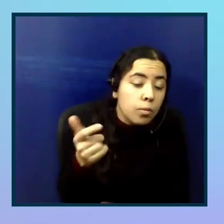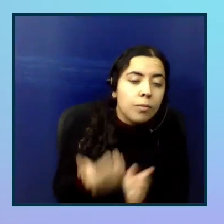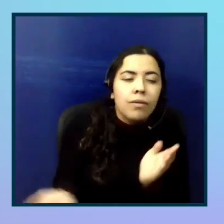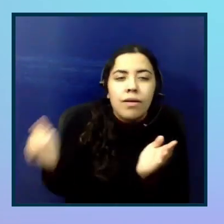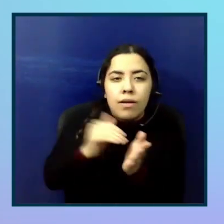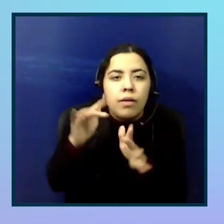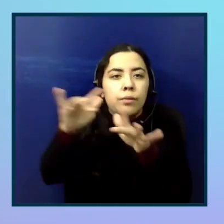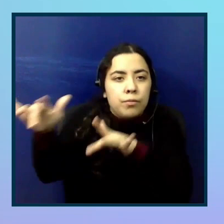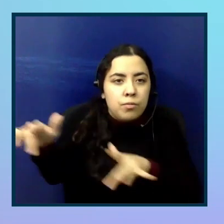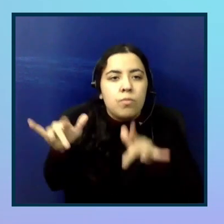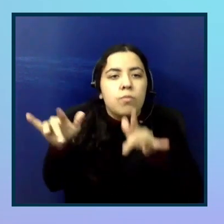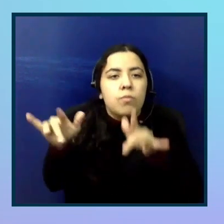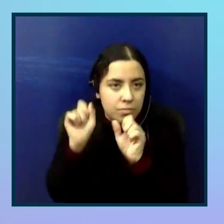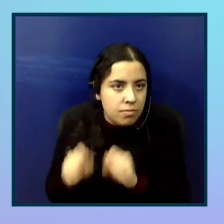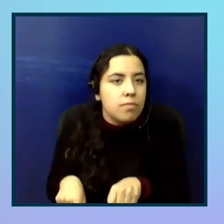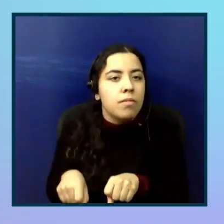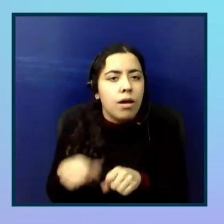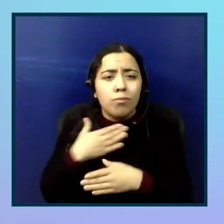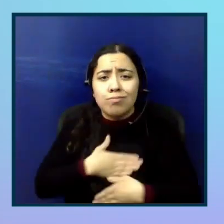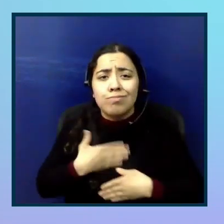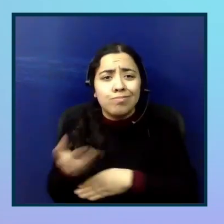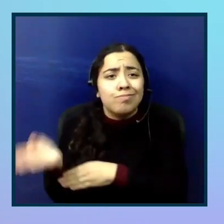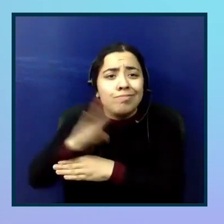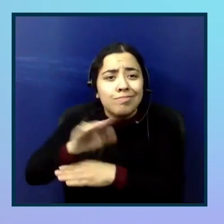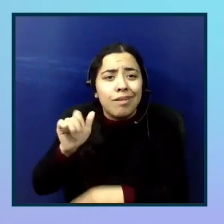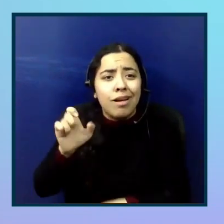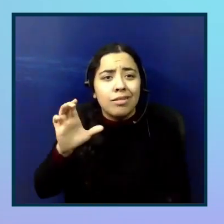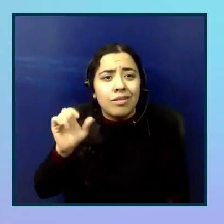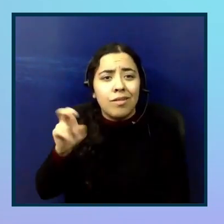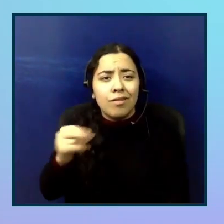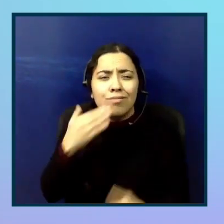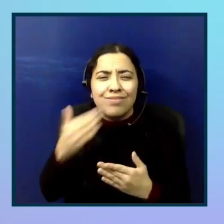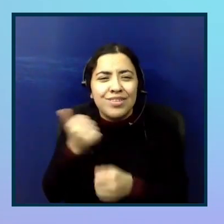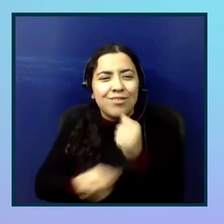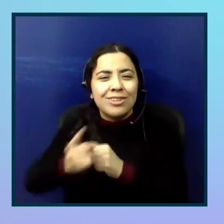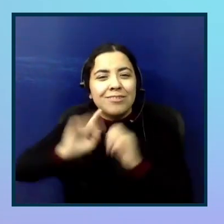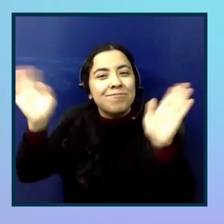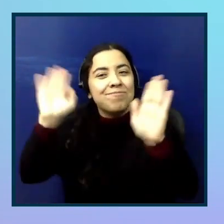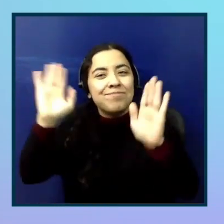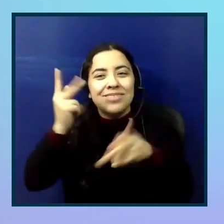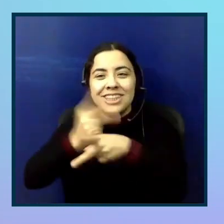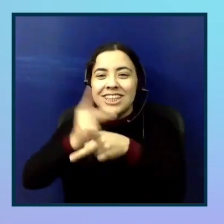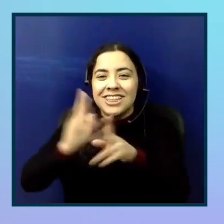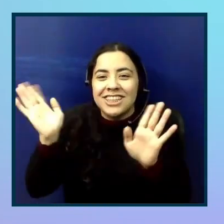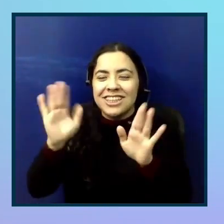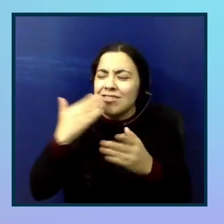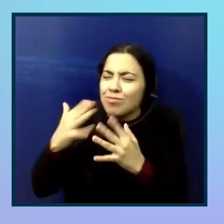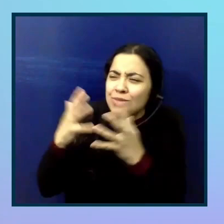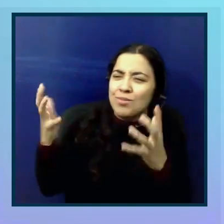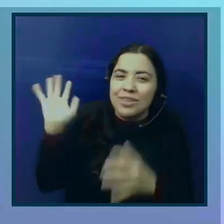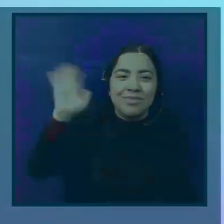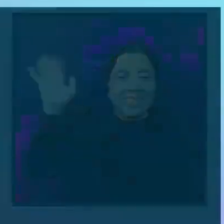and enjoy the rest of ACOM. Thank you everyone. All right, take care. Bye bye. - Thank you so much. Goodbye.